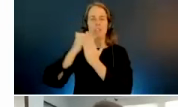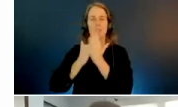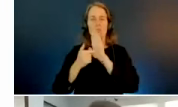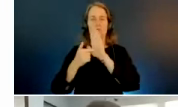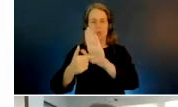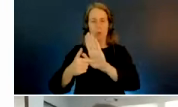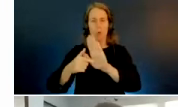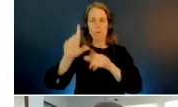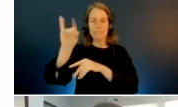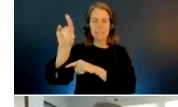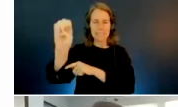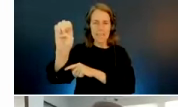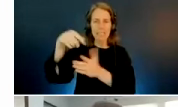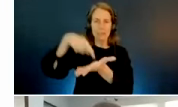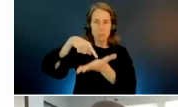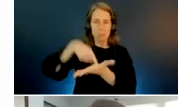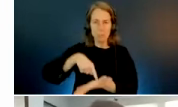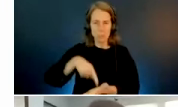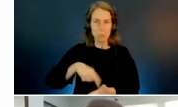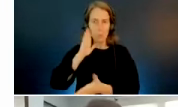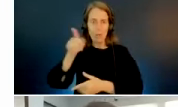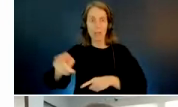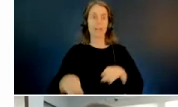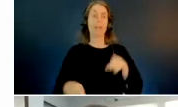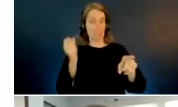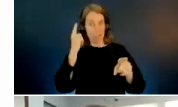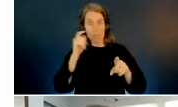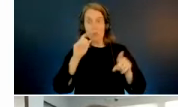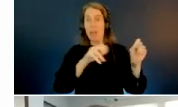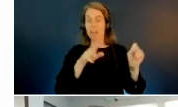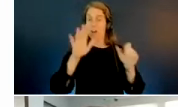fax yes it's still a thing if you have a fax machine in your closet and that's still